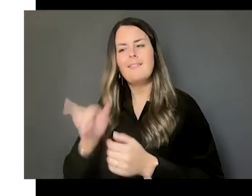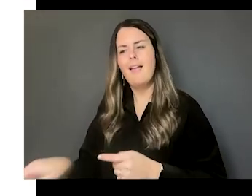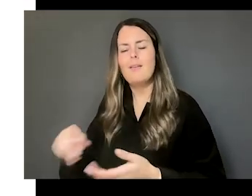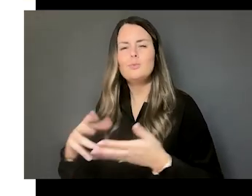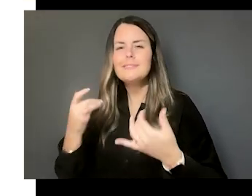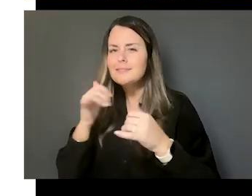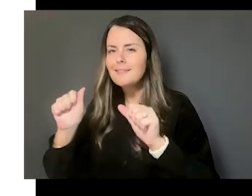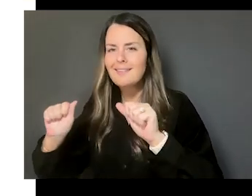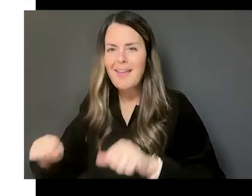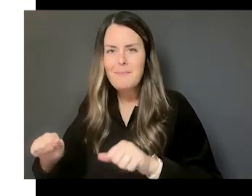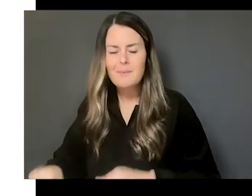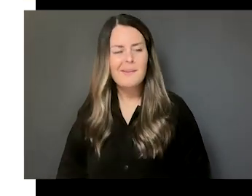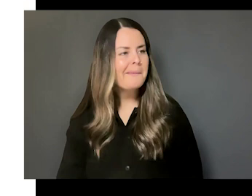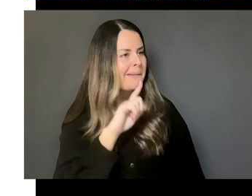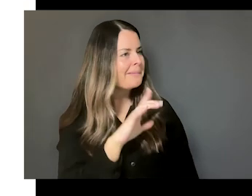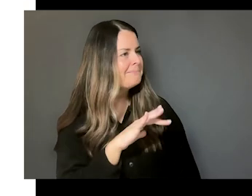Love that.